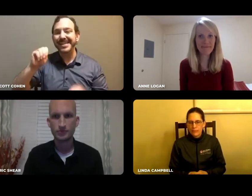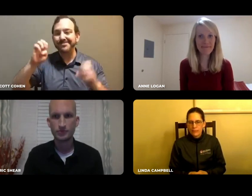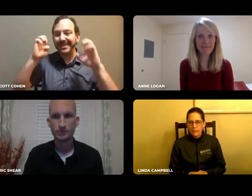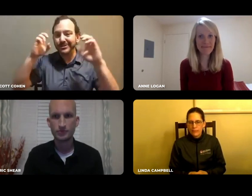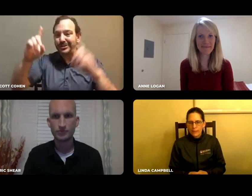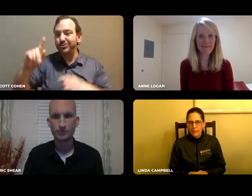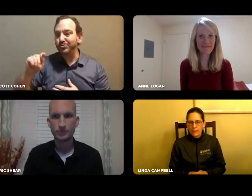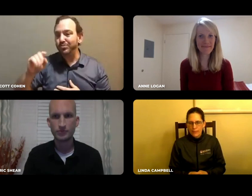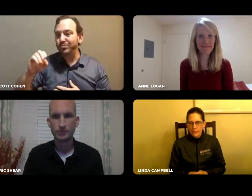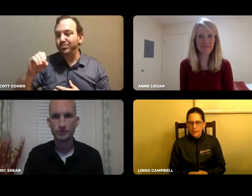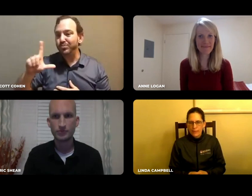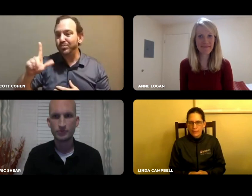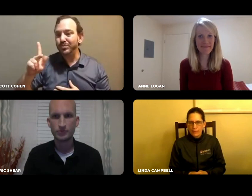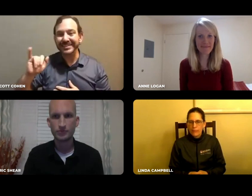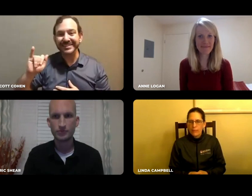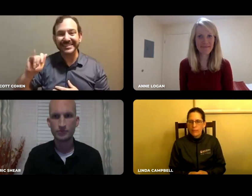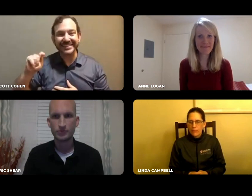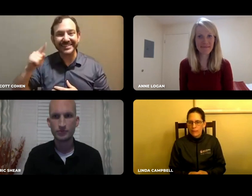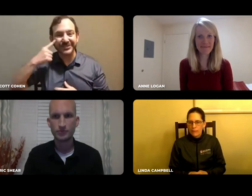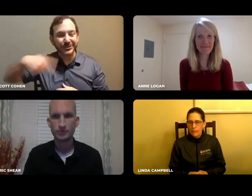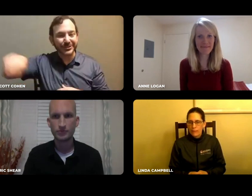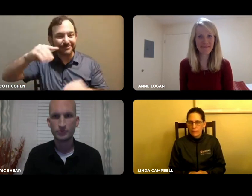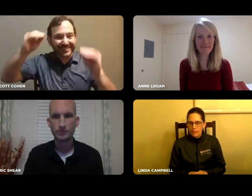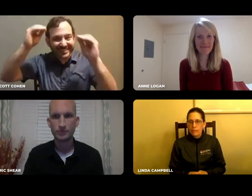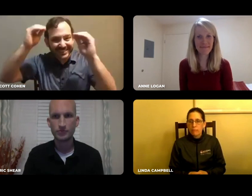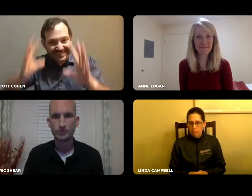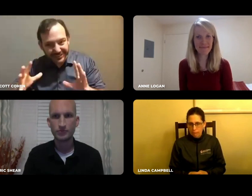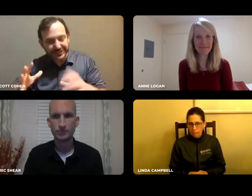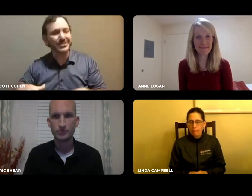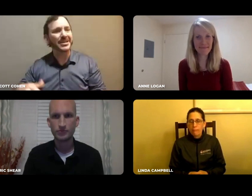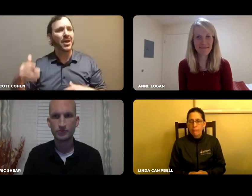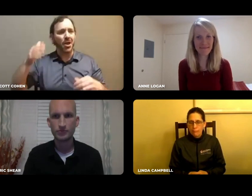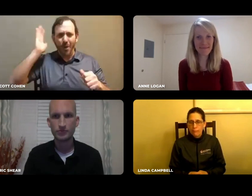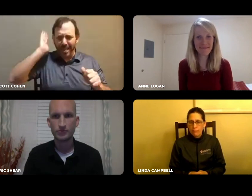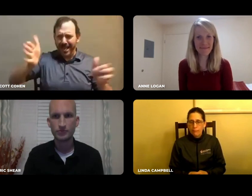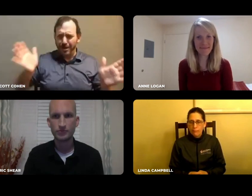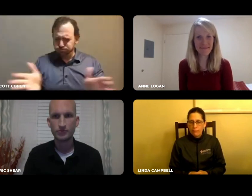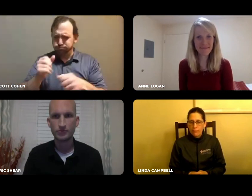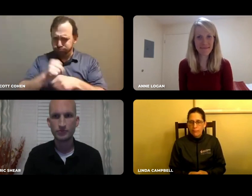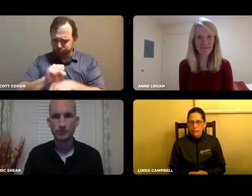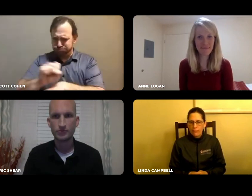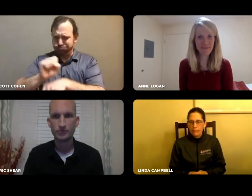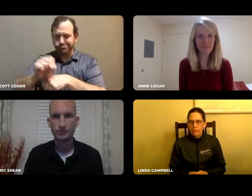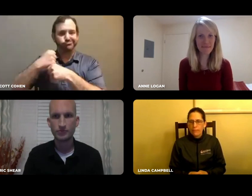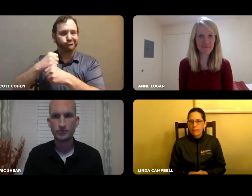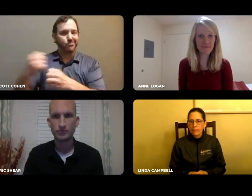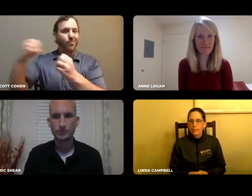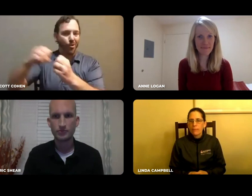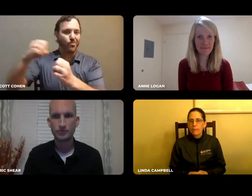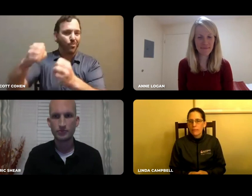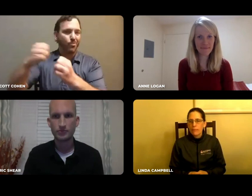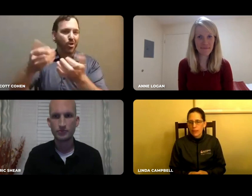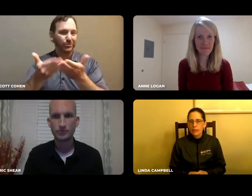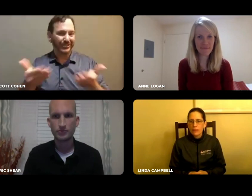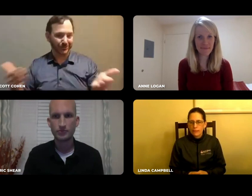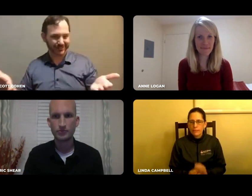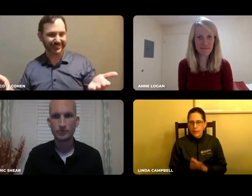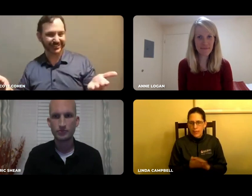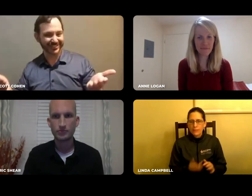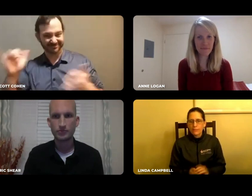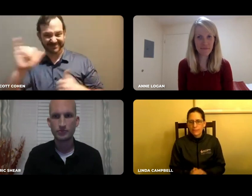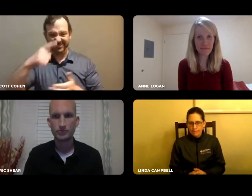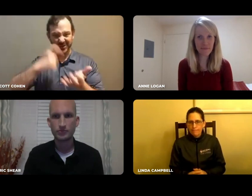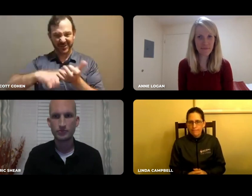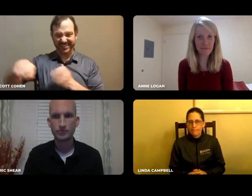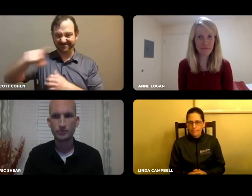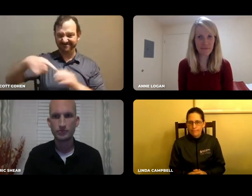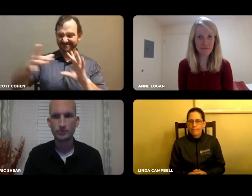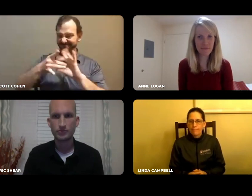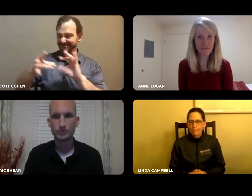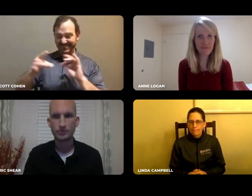We have a Toolkit being released soon for Educators and Teachers.